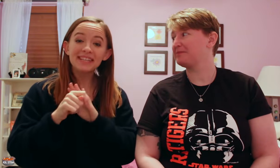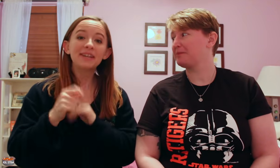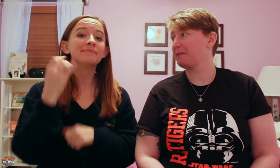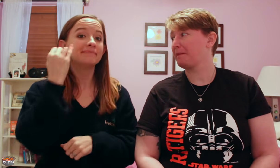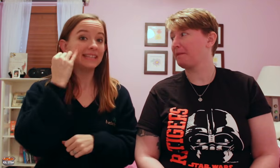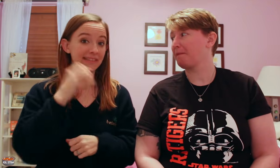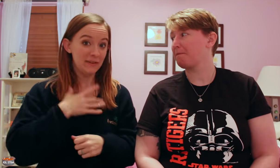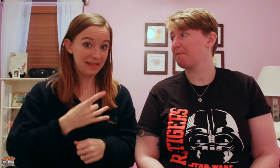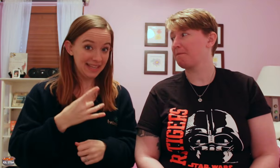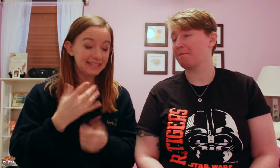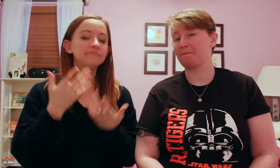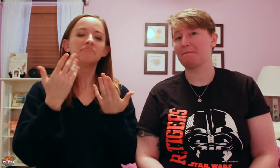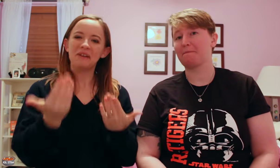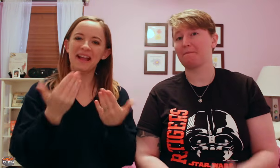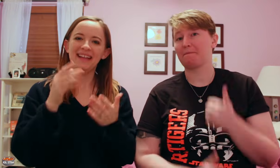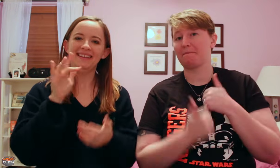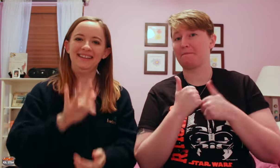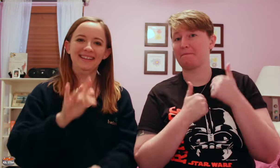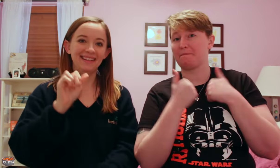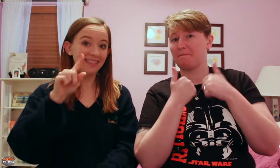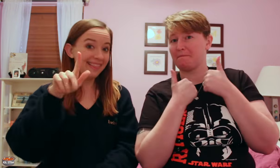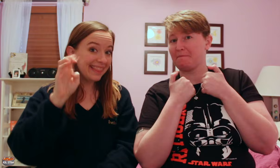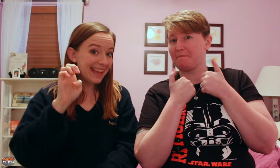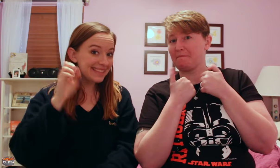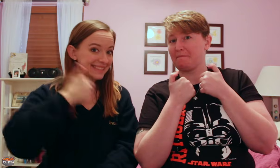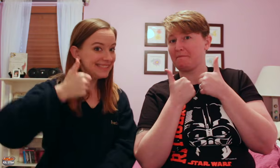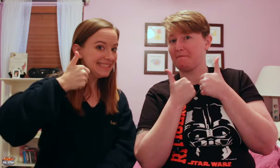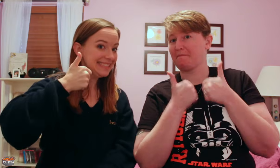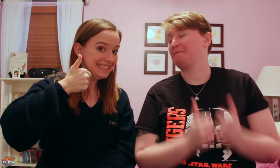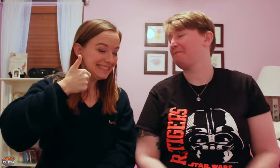Ok hope you guys enjoyed the video. If you did, please click LIKE.